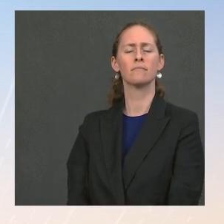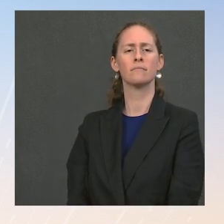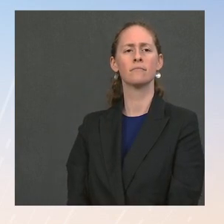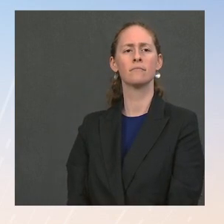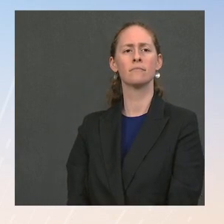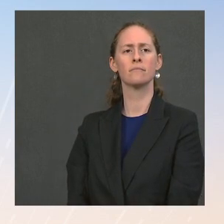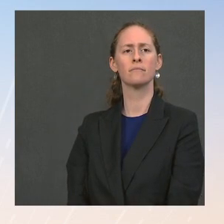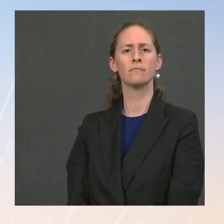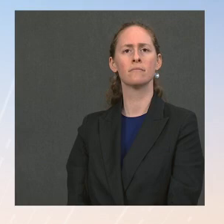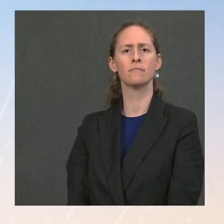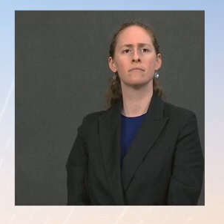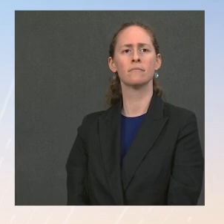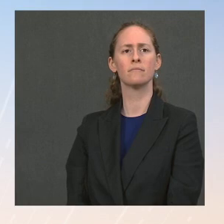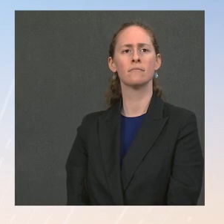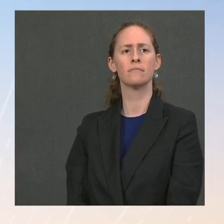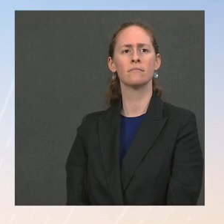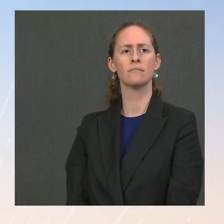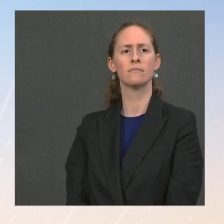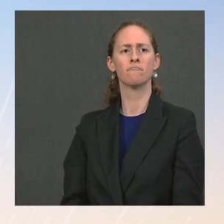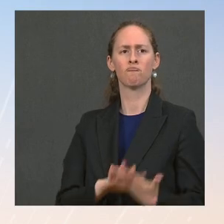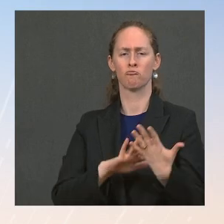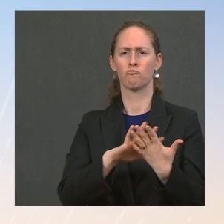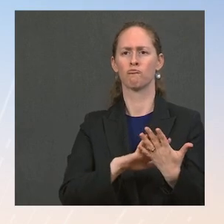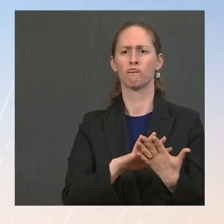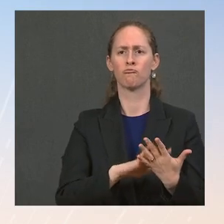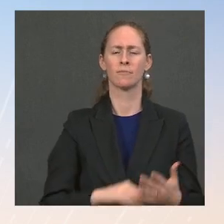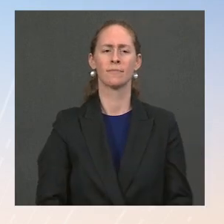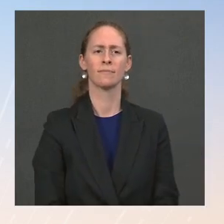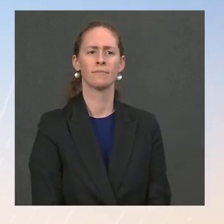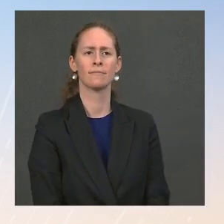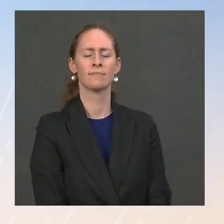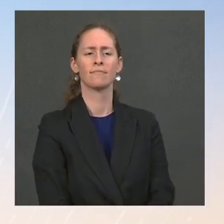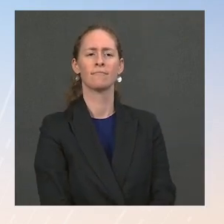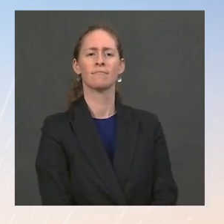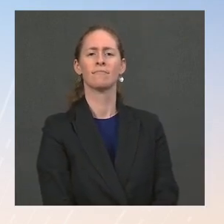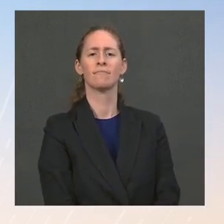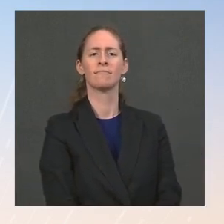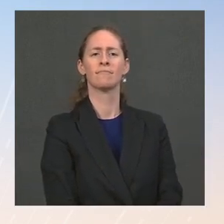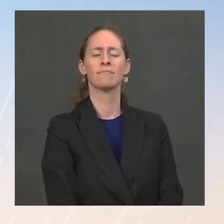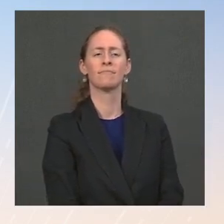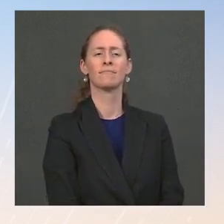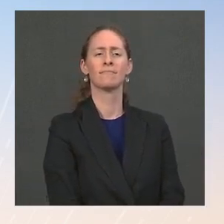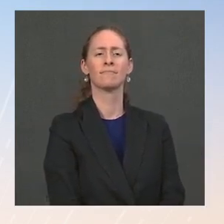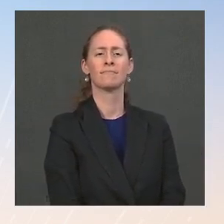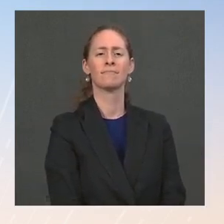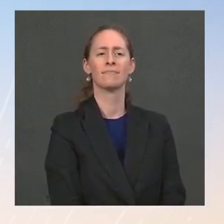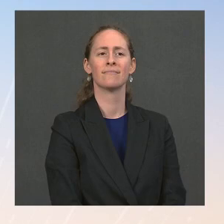to an Indigenous Peoples' Day? Ms. Psaki: Well, today is both Columbus Day, as of now -- and this is why you're asking the question --